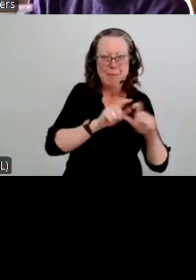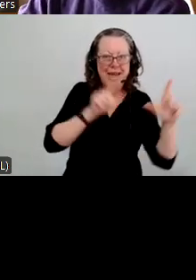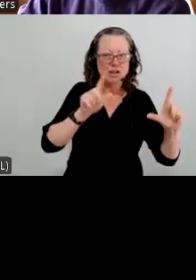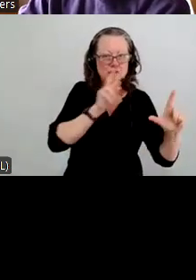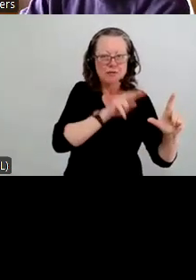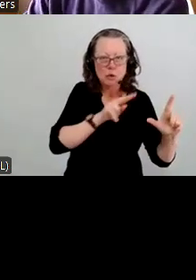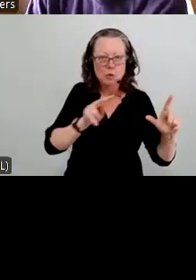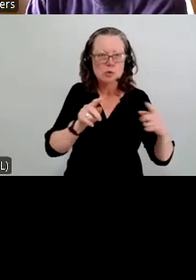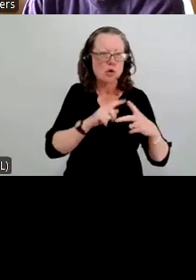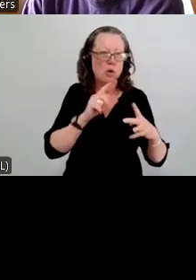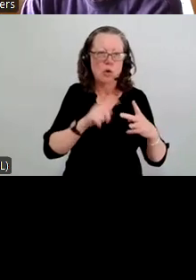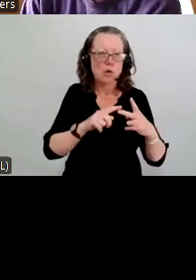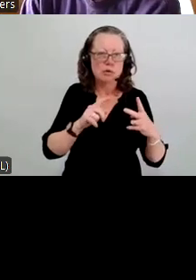and tracked in that way.